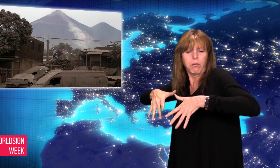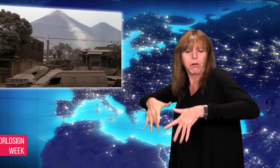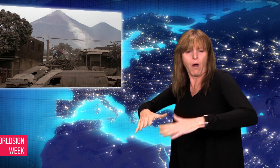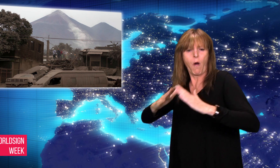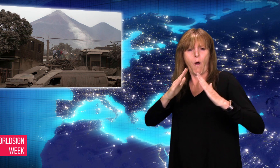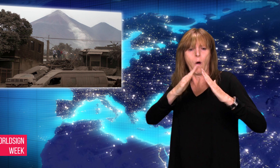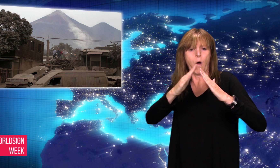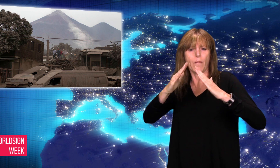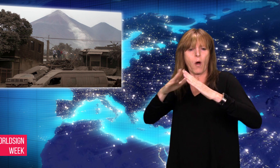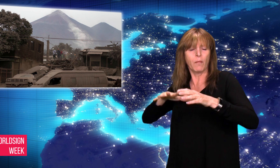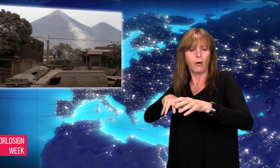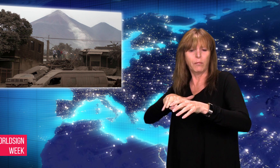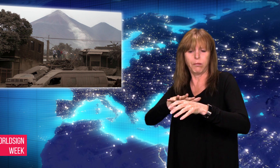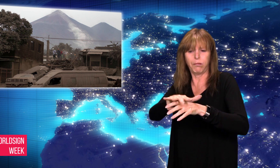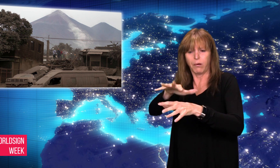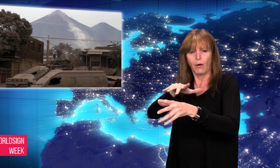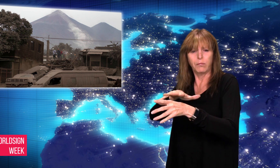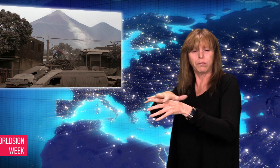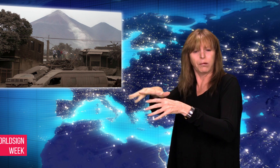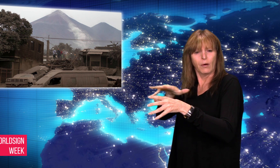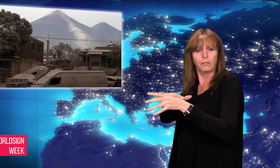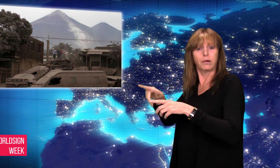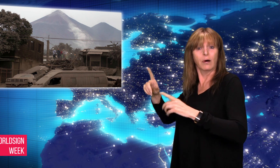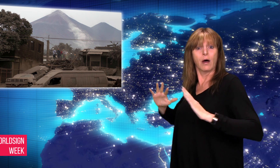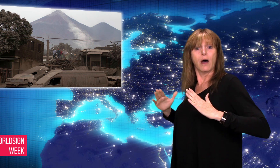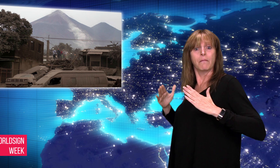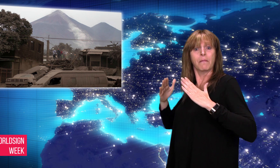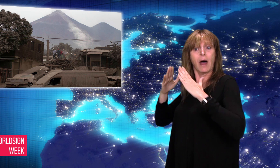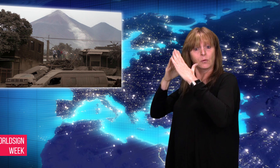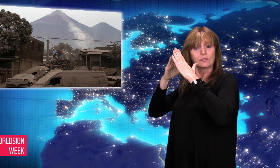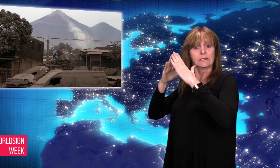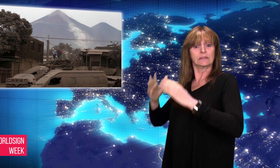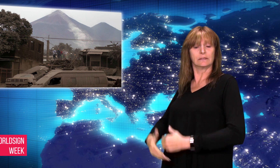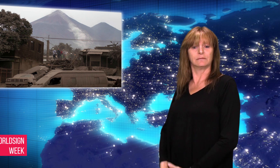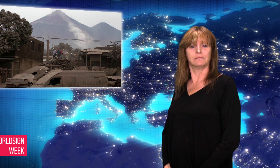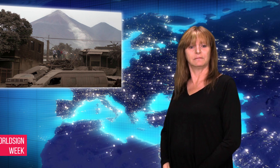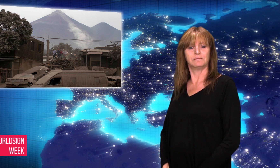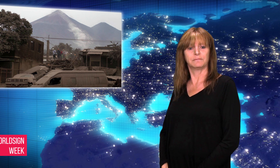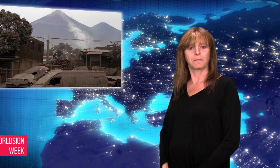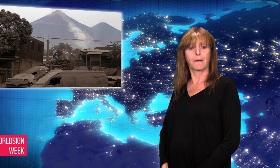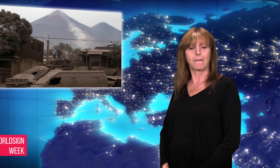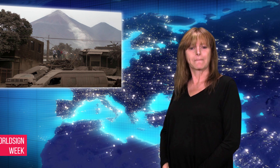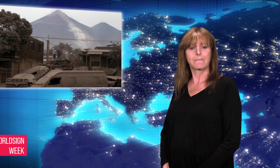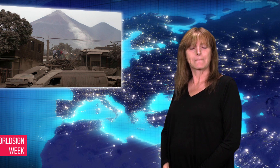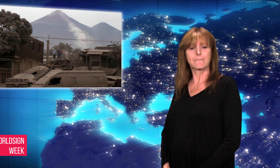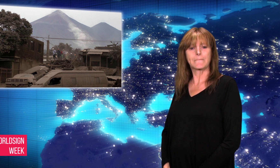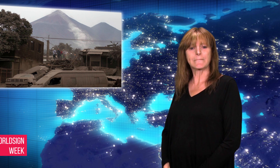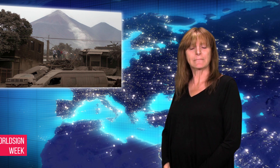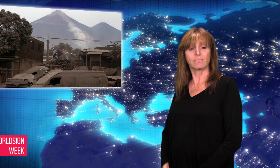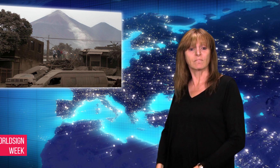were found dead. The Guatemalan disaster agency, Conred, had alerted